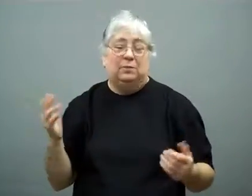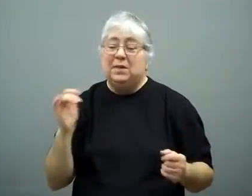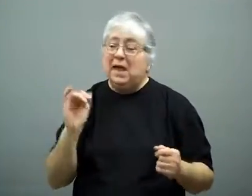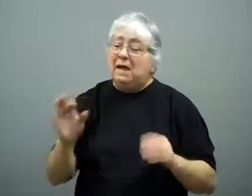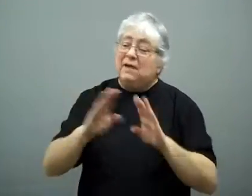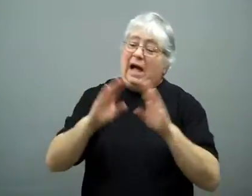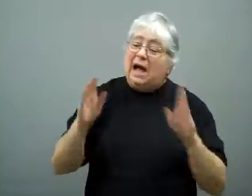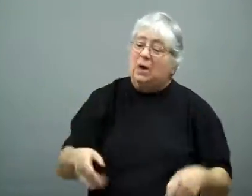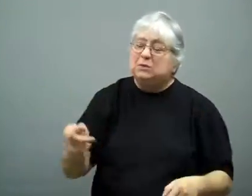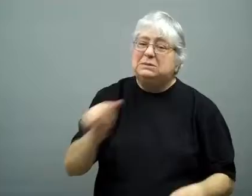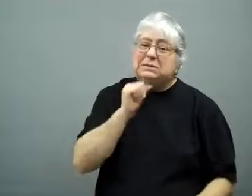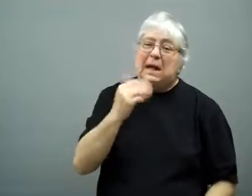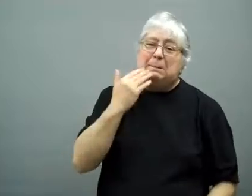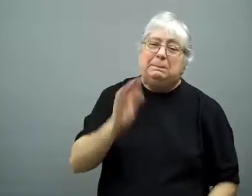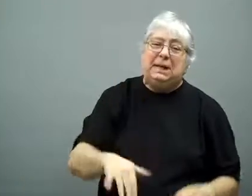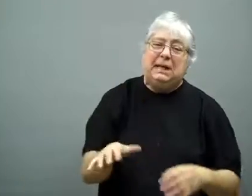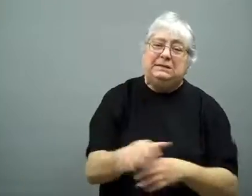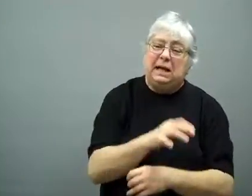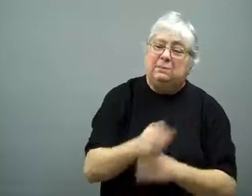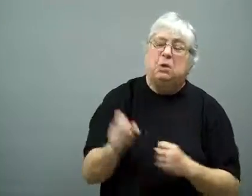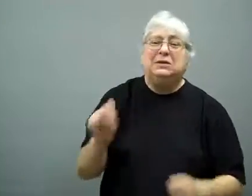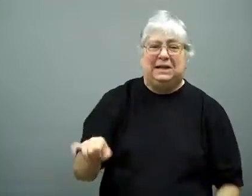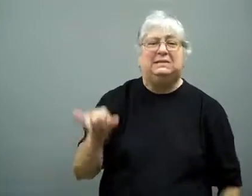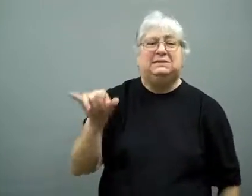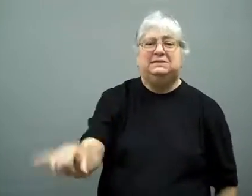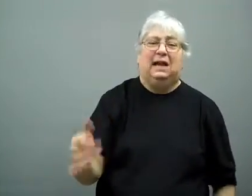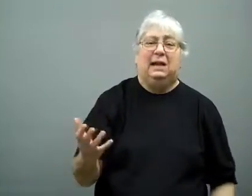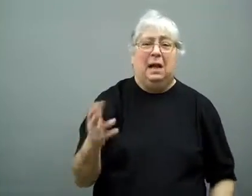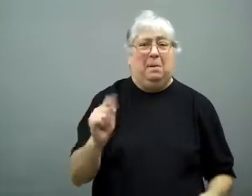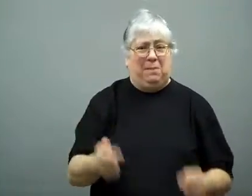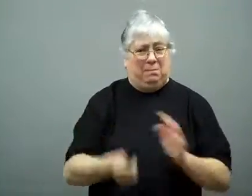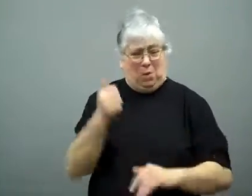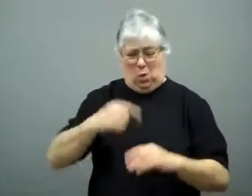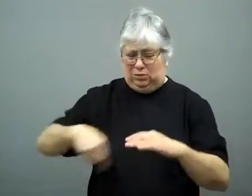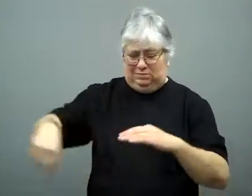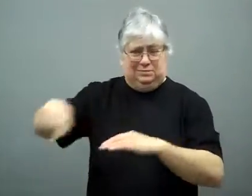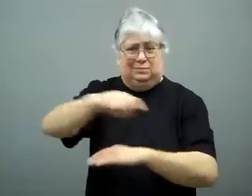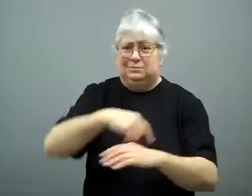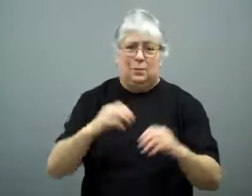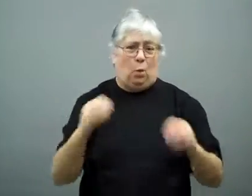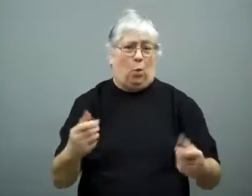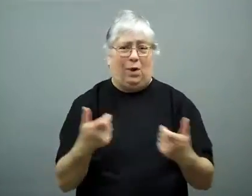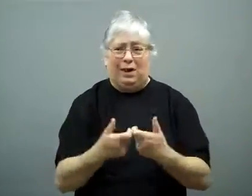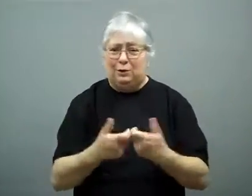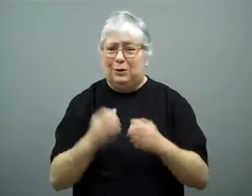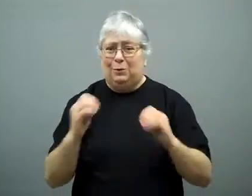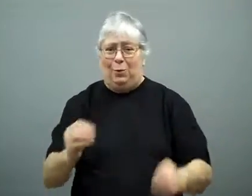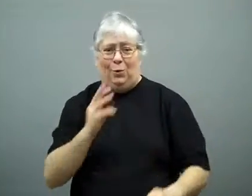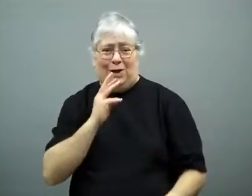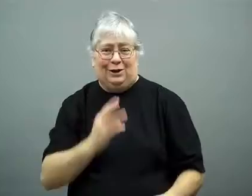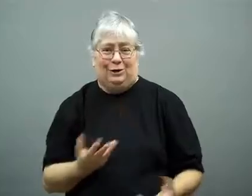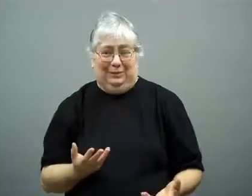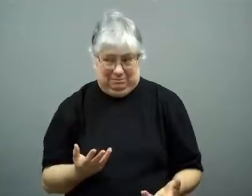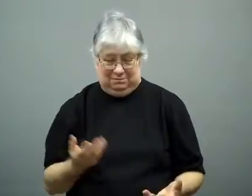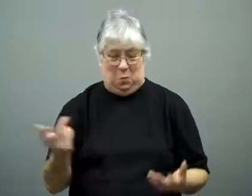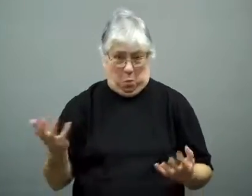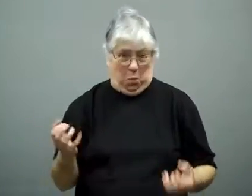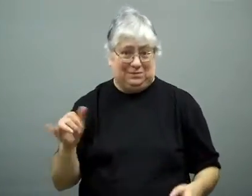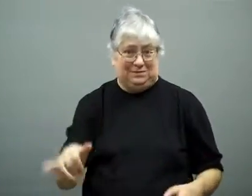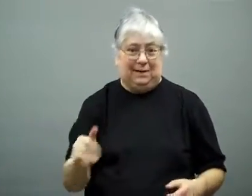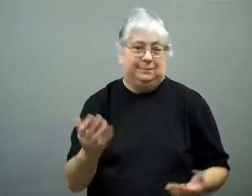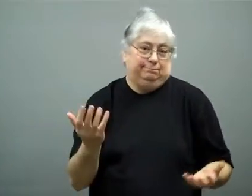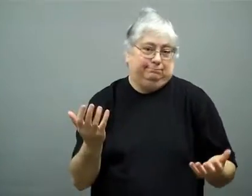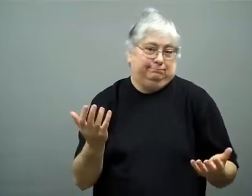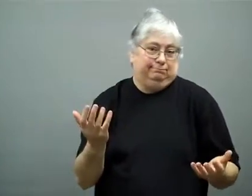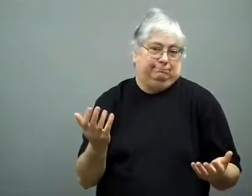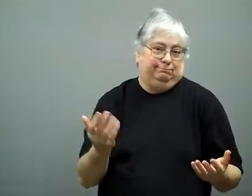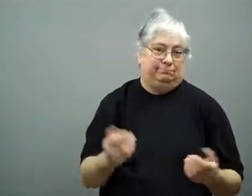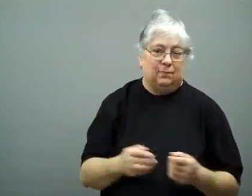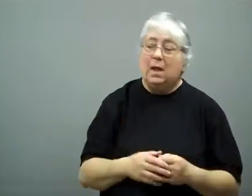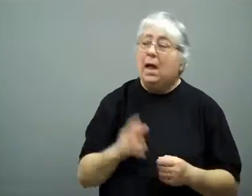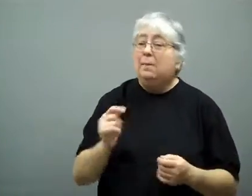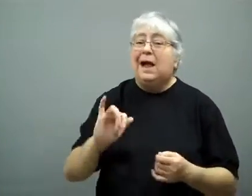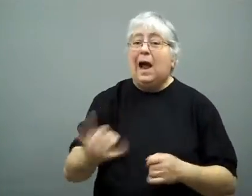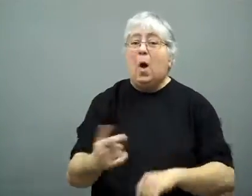If their houses were not too badly damaged, they were allowed to stay there.